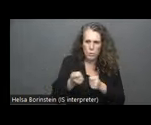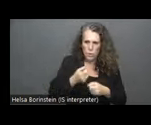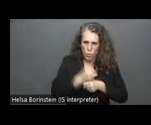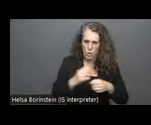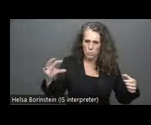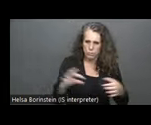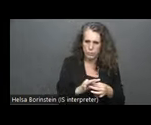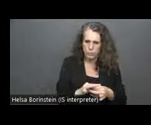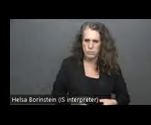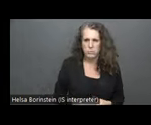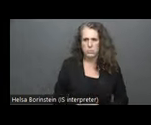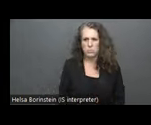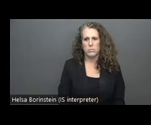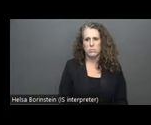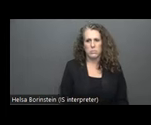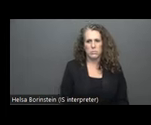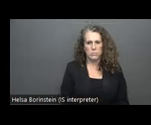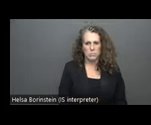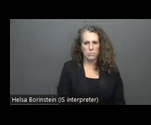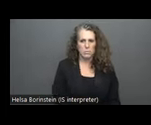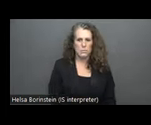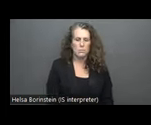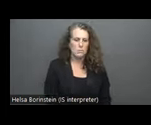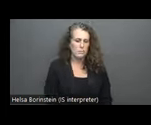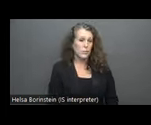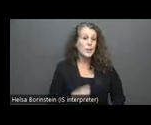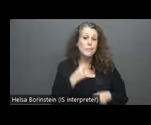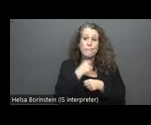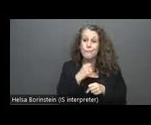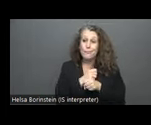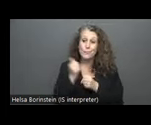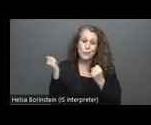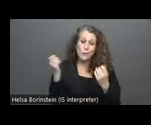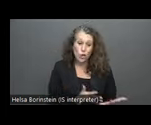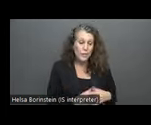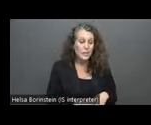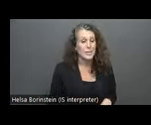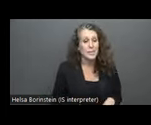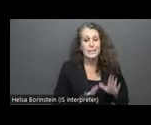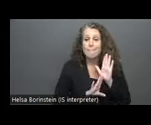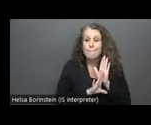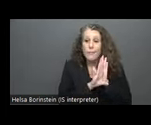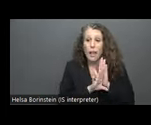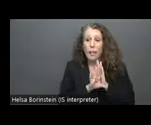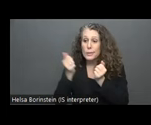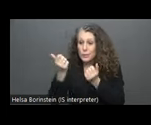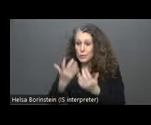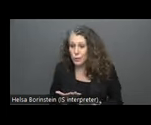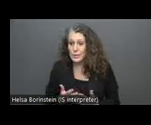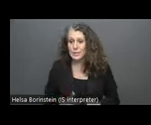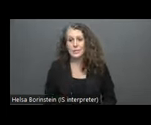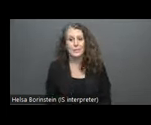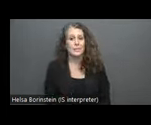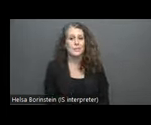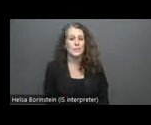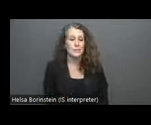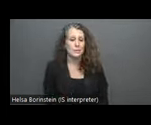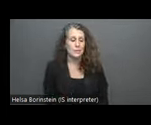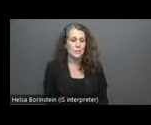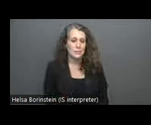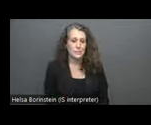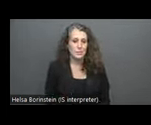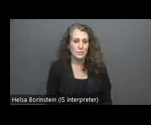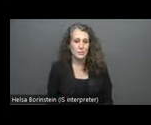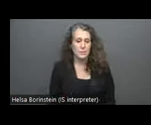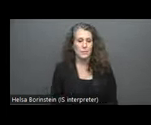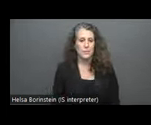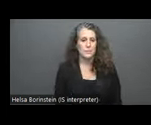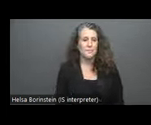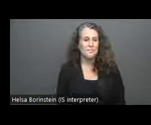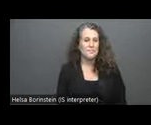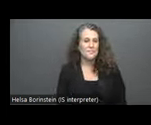on our panel upon rocky for LA vessels organizational a fairer to secure the sake of the national